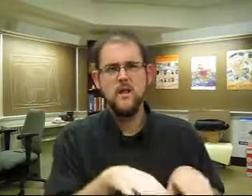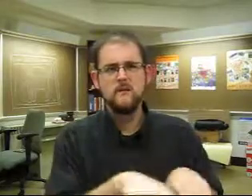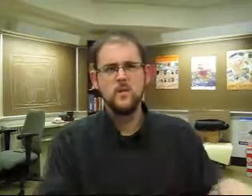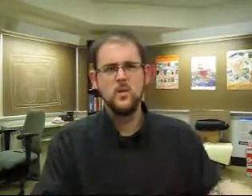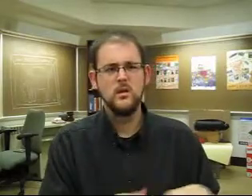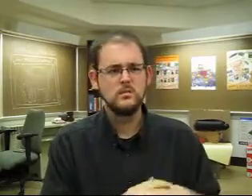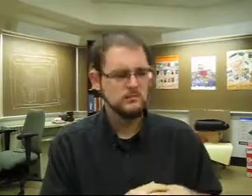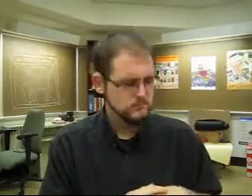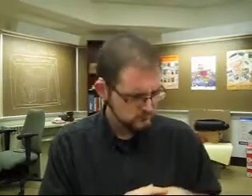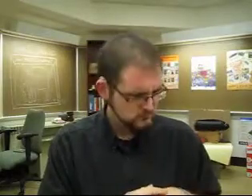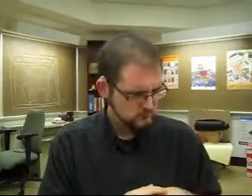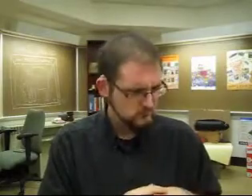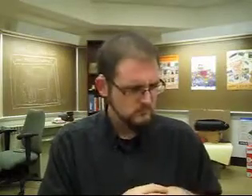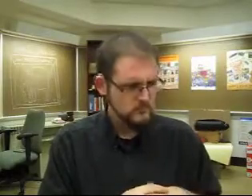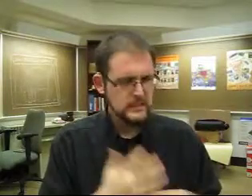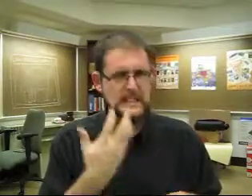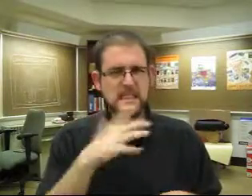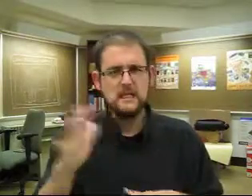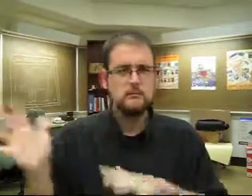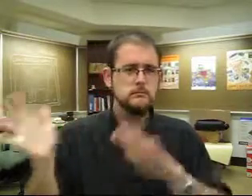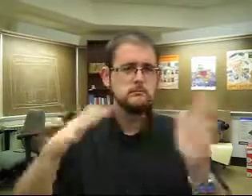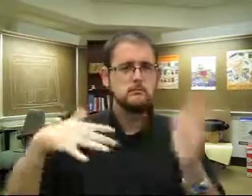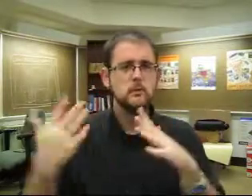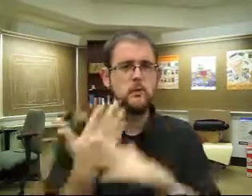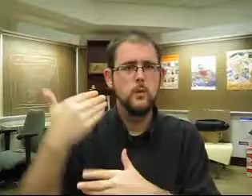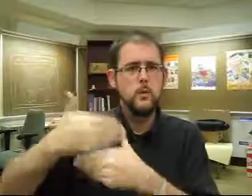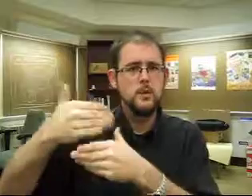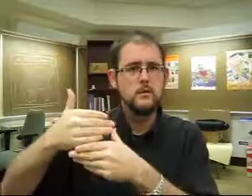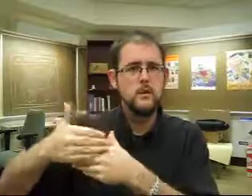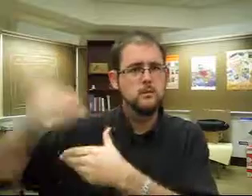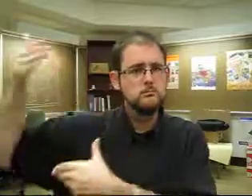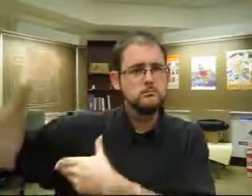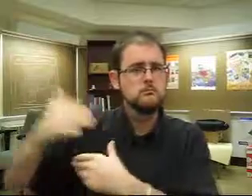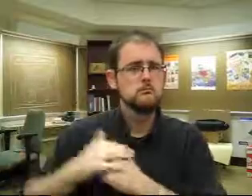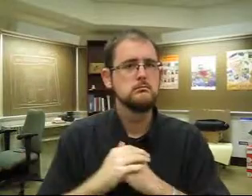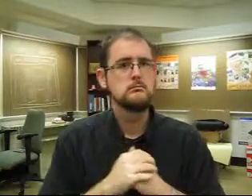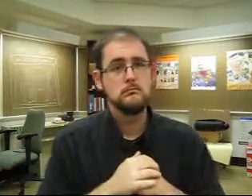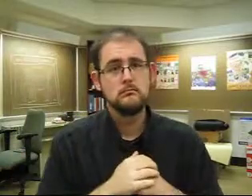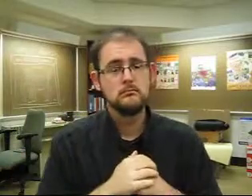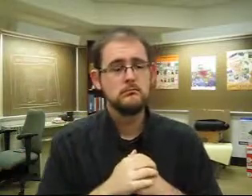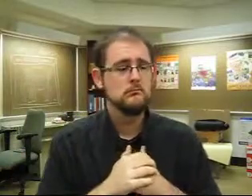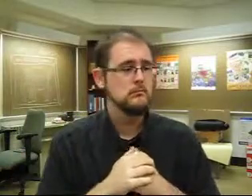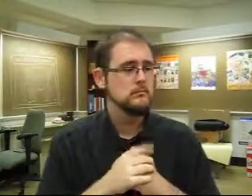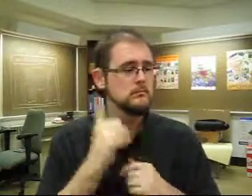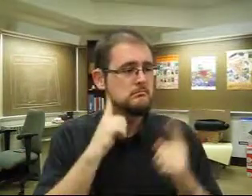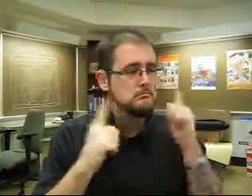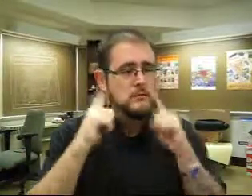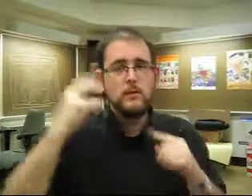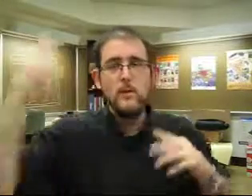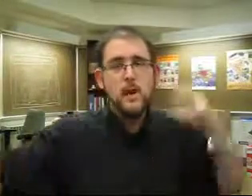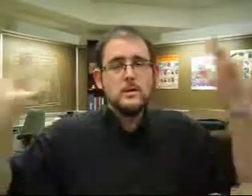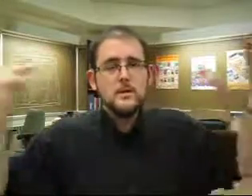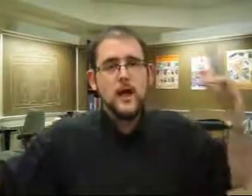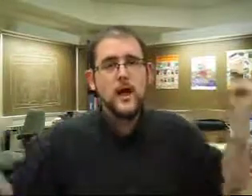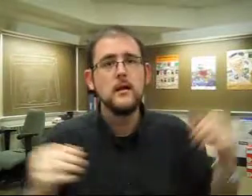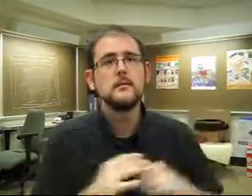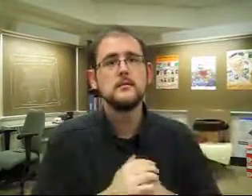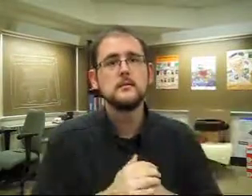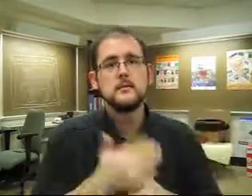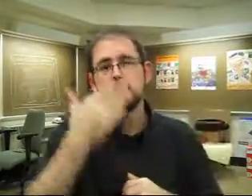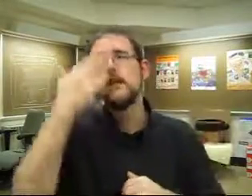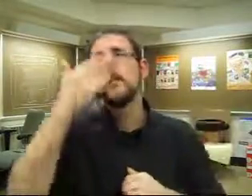a roach on the floor, the hot breeze in the window, sounds coming from outside,